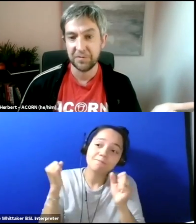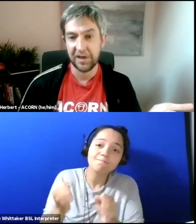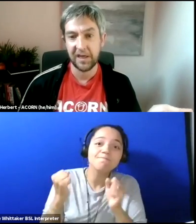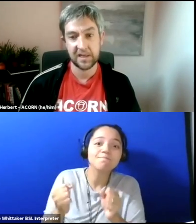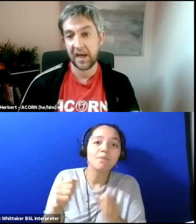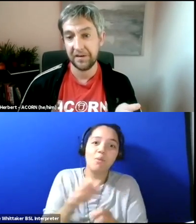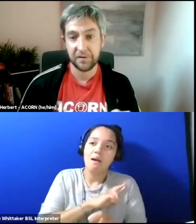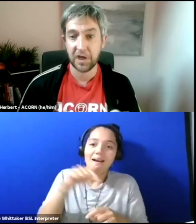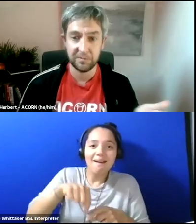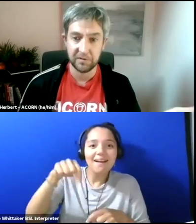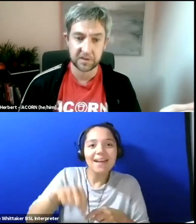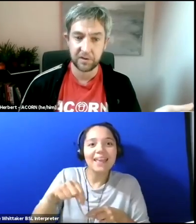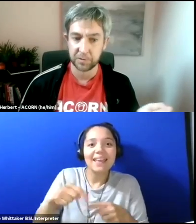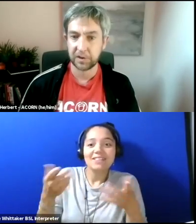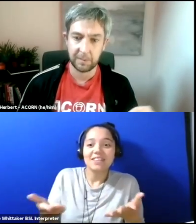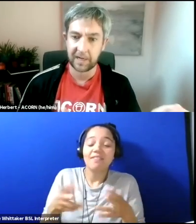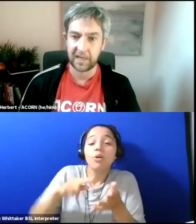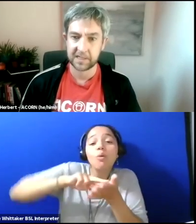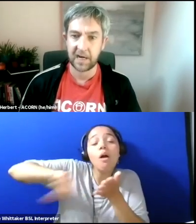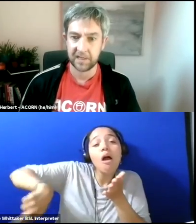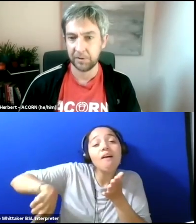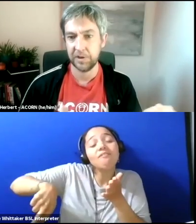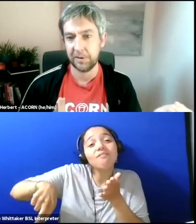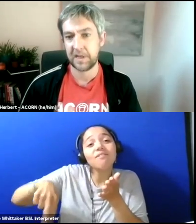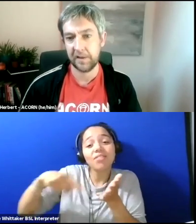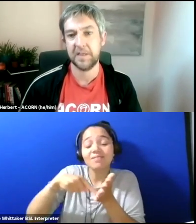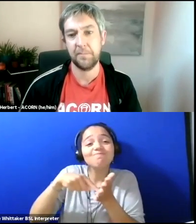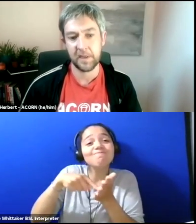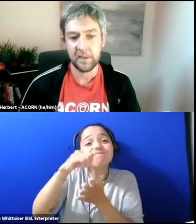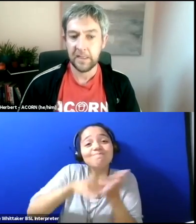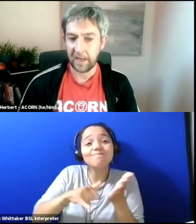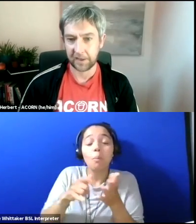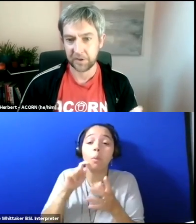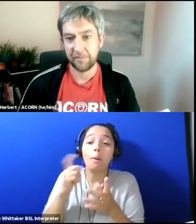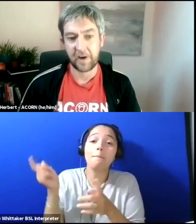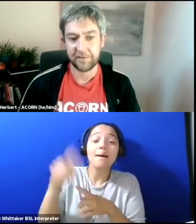And if you don't remove this clause we're going to be back next Saturday, we're going to do exactly the same thing."